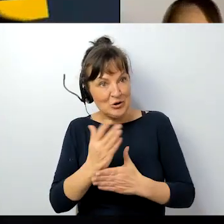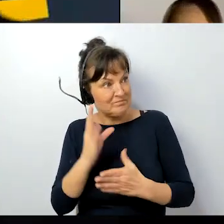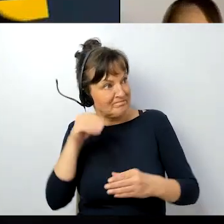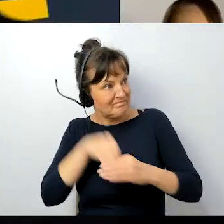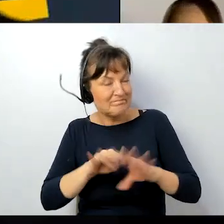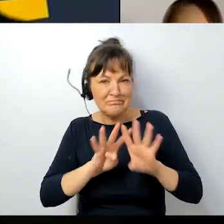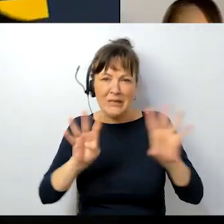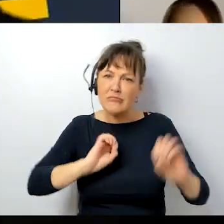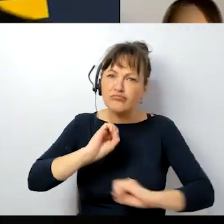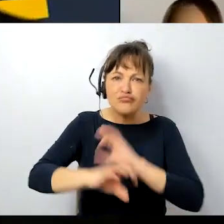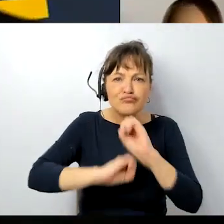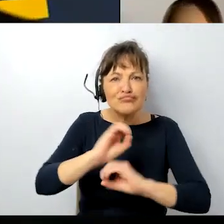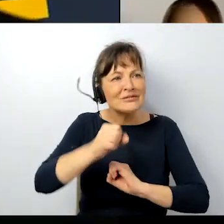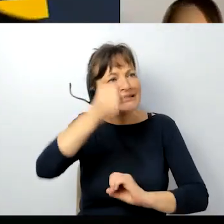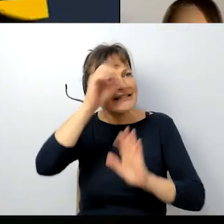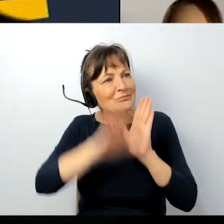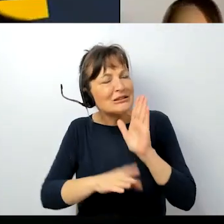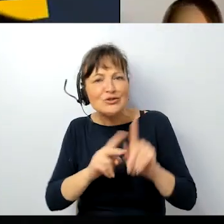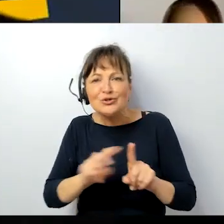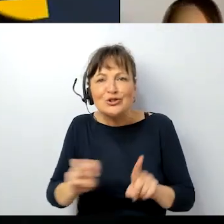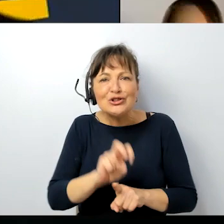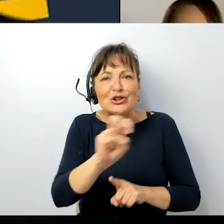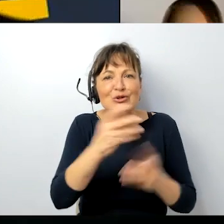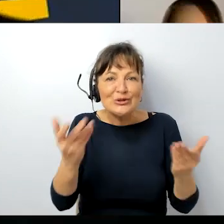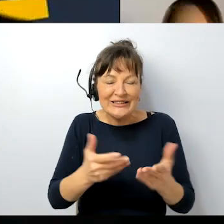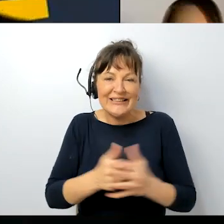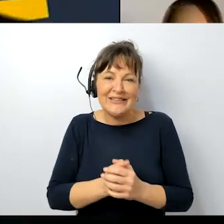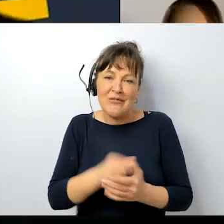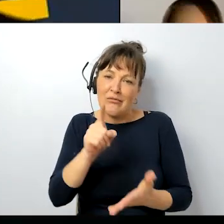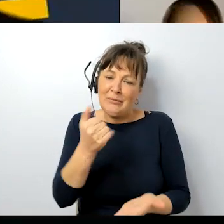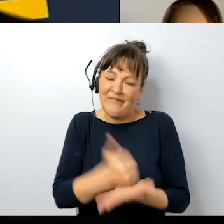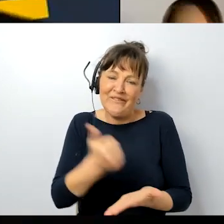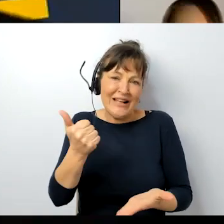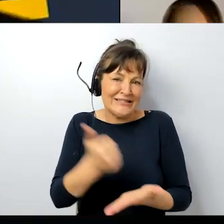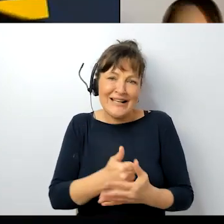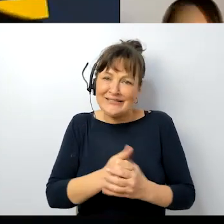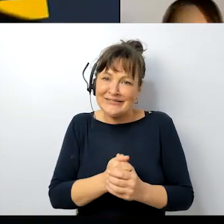you because you've done a fantastic job coming on the panel for us tonight and outlining your